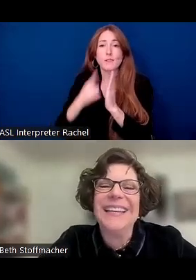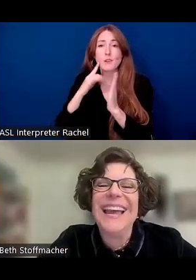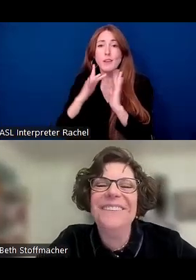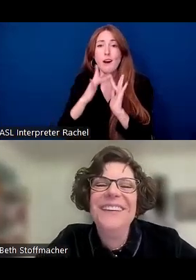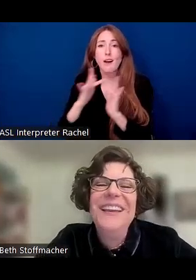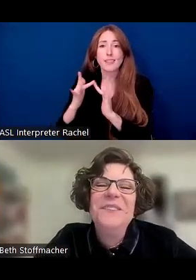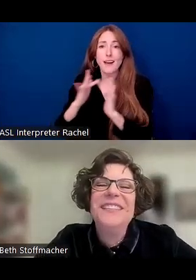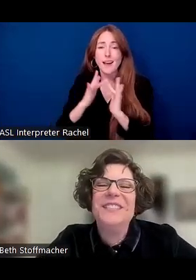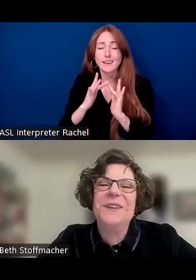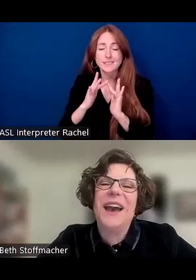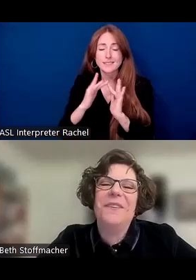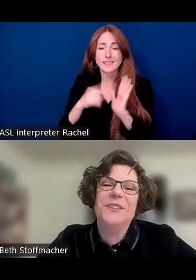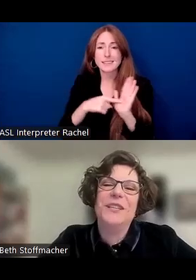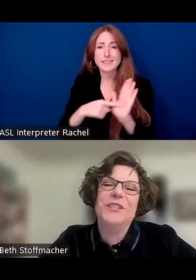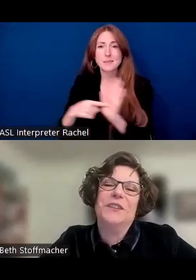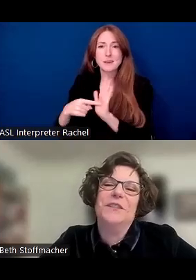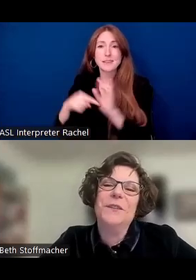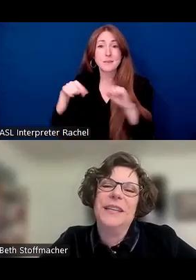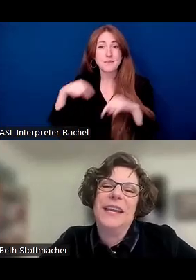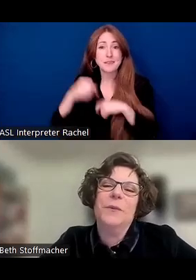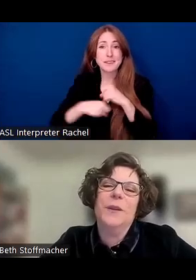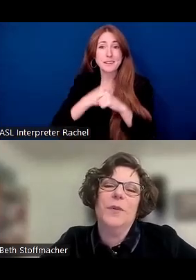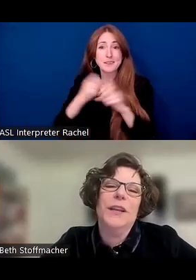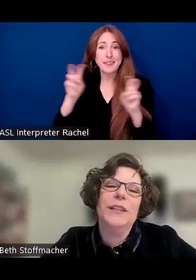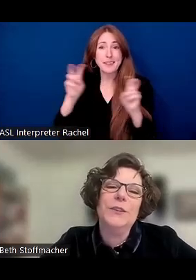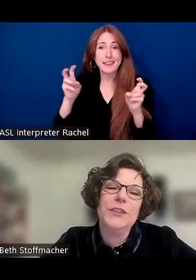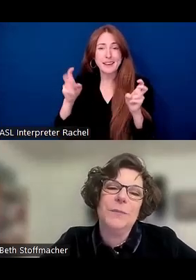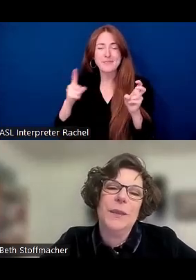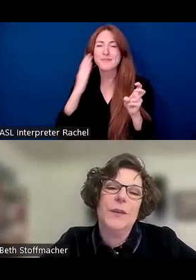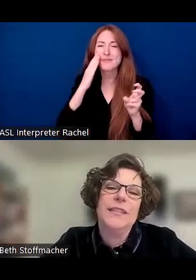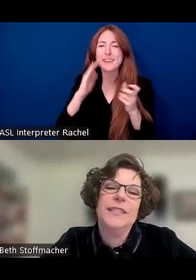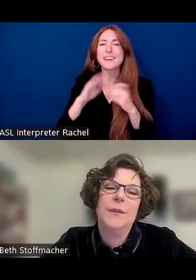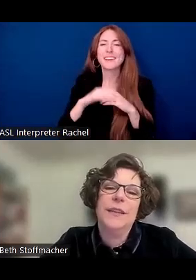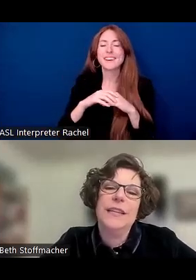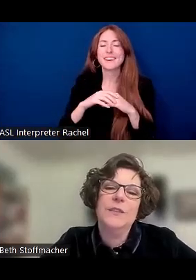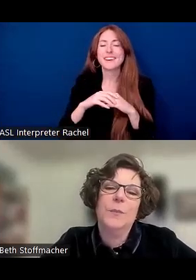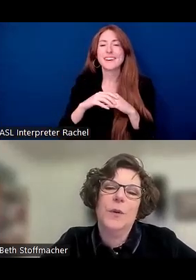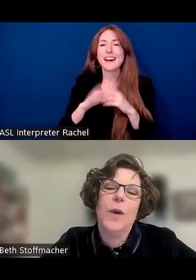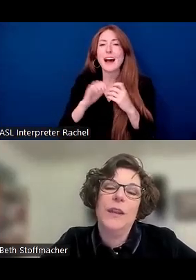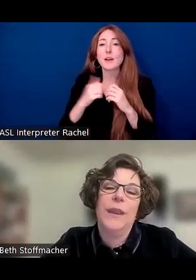now, was to ensure full and equitable inclusion of people with disabilities from a wide range